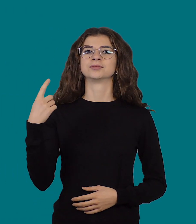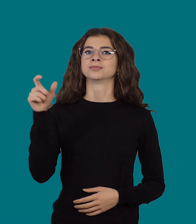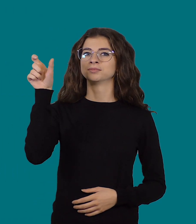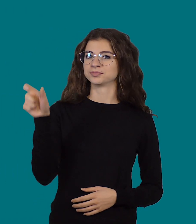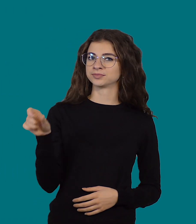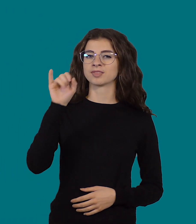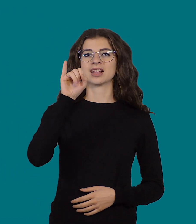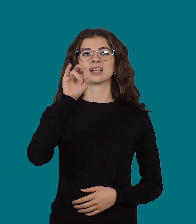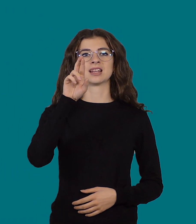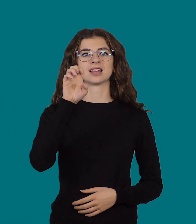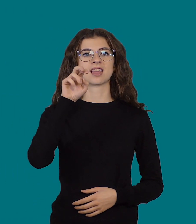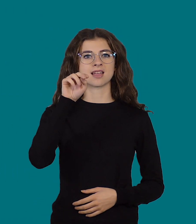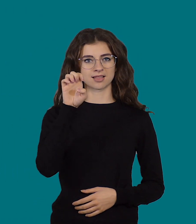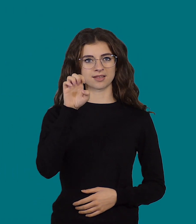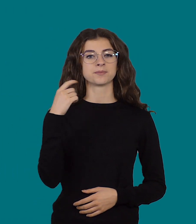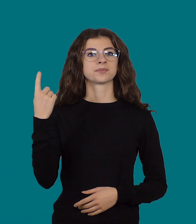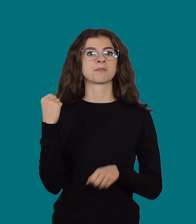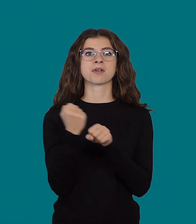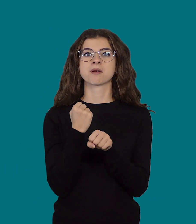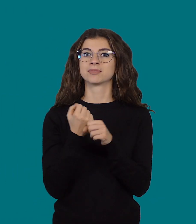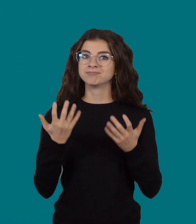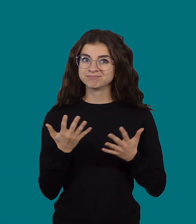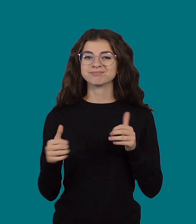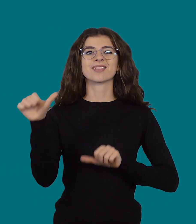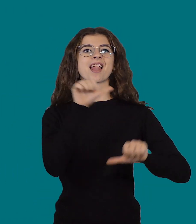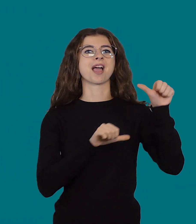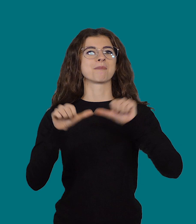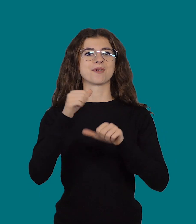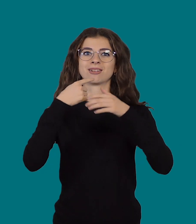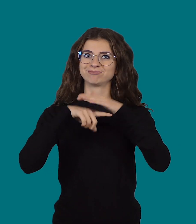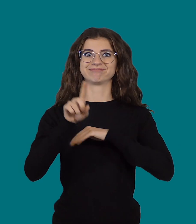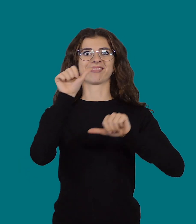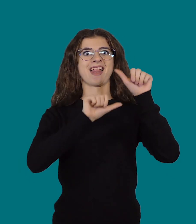This is Irene and this is her sign name. She works as a laboratory technician in a laboratory